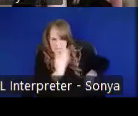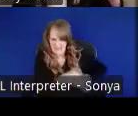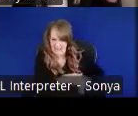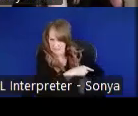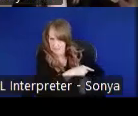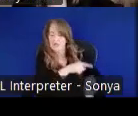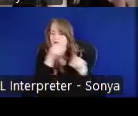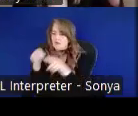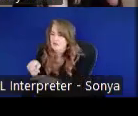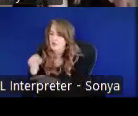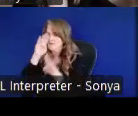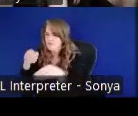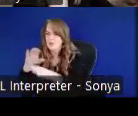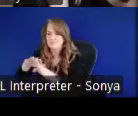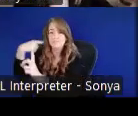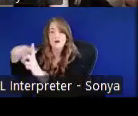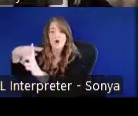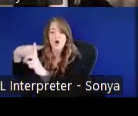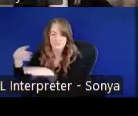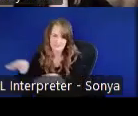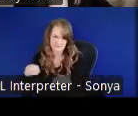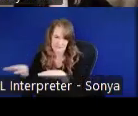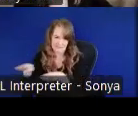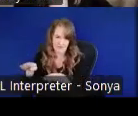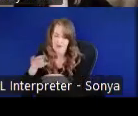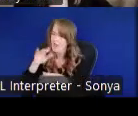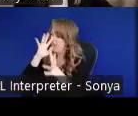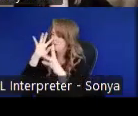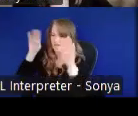giving all of our attention to that particular behavior.